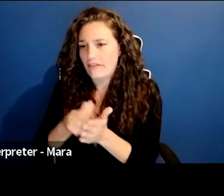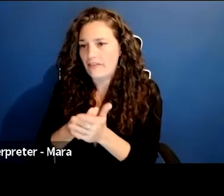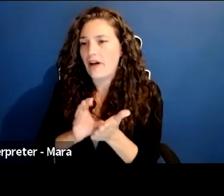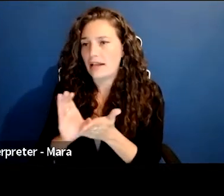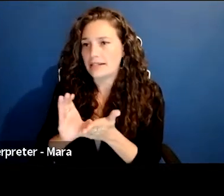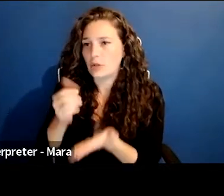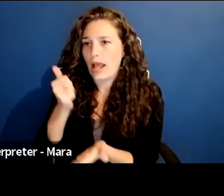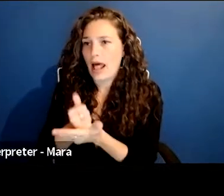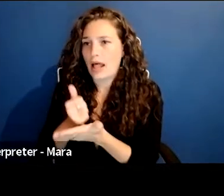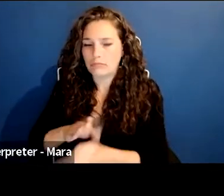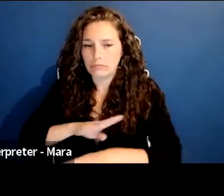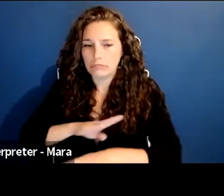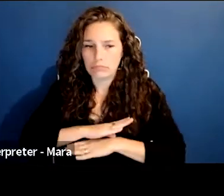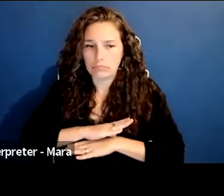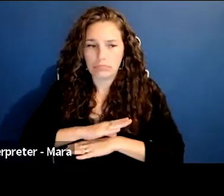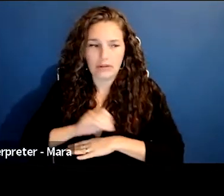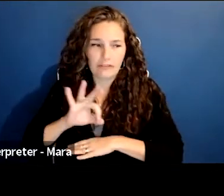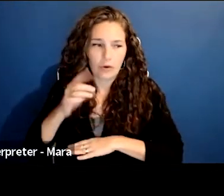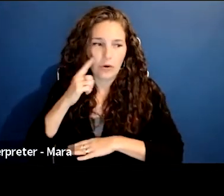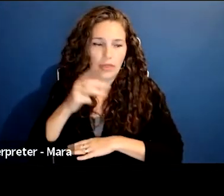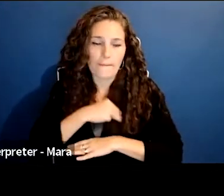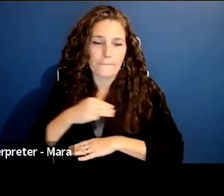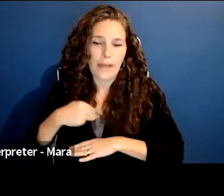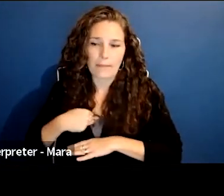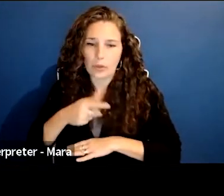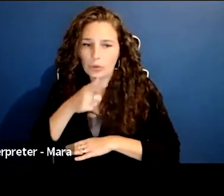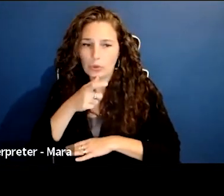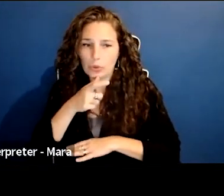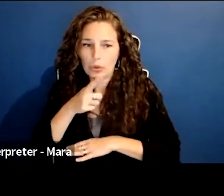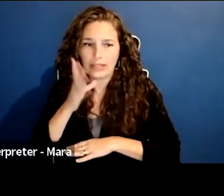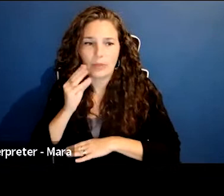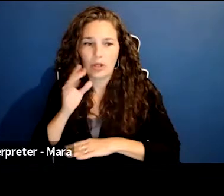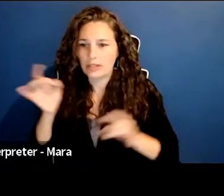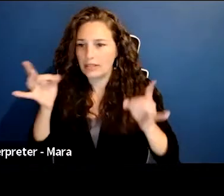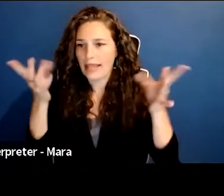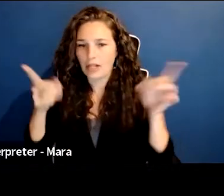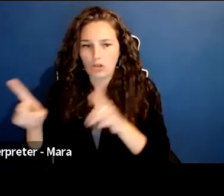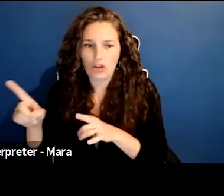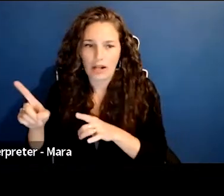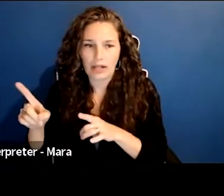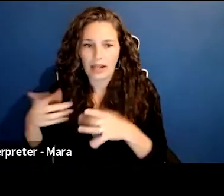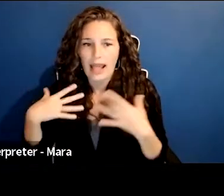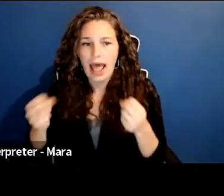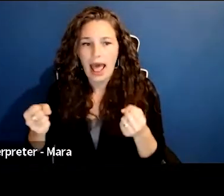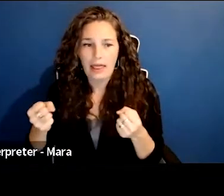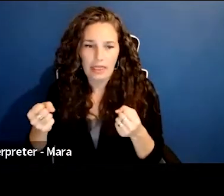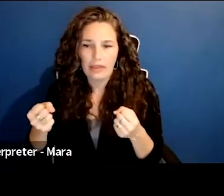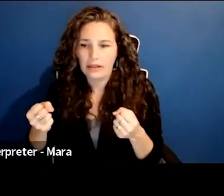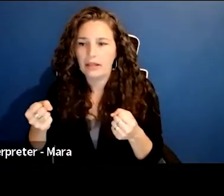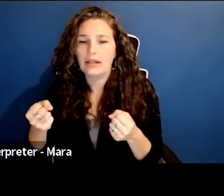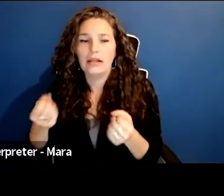when they're in this catastrophic health situation. We also have a health premium assistance fund,